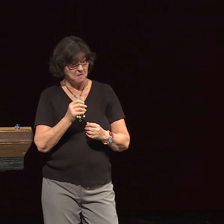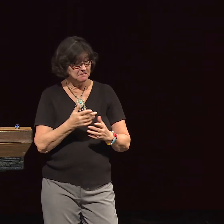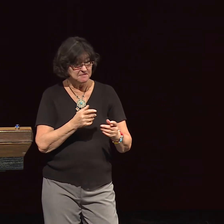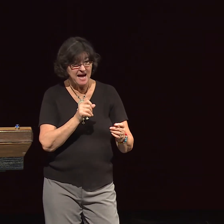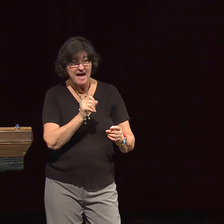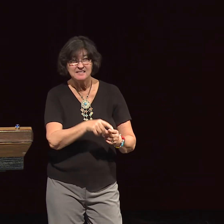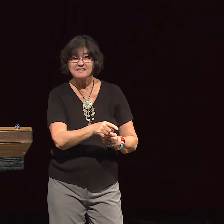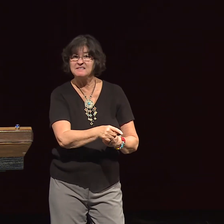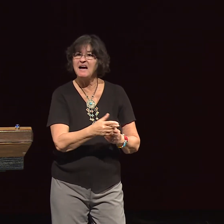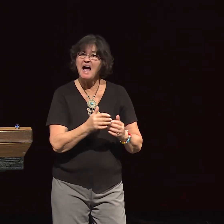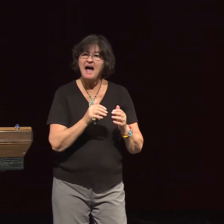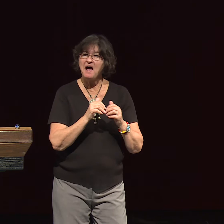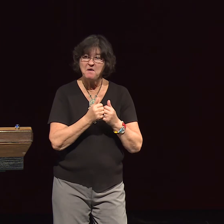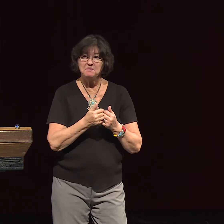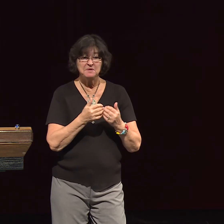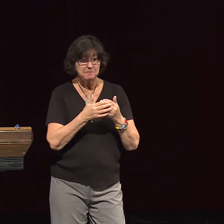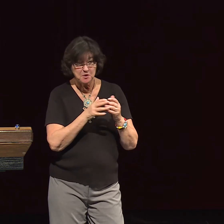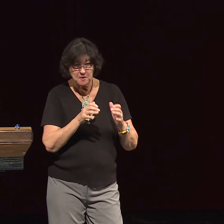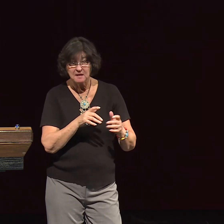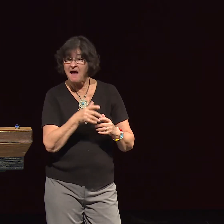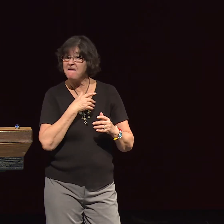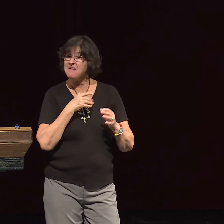"Well, deaf baby, deaf mother."